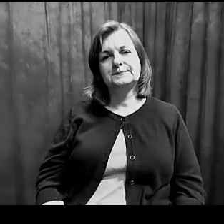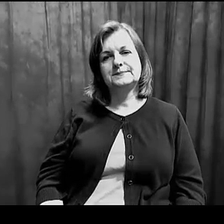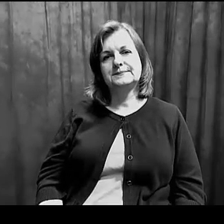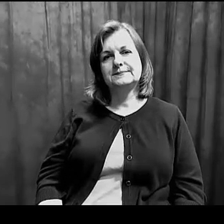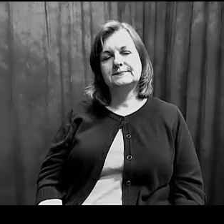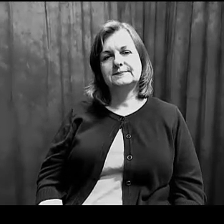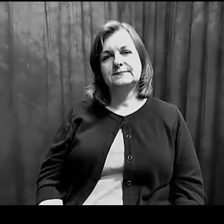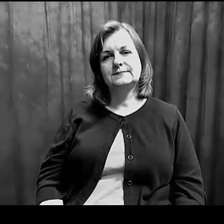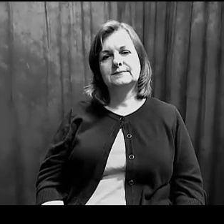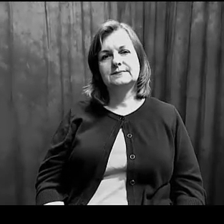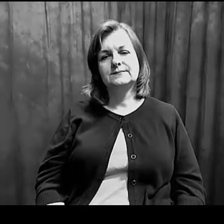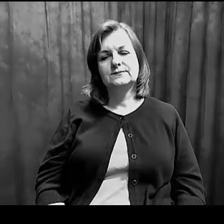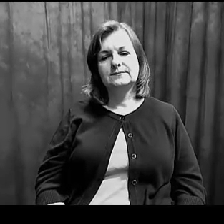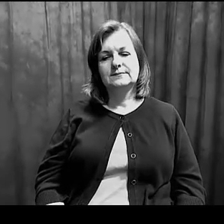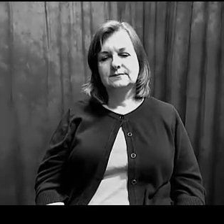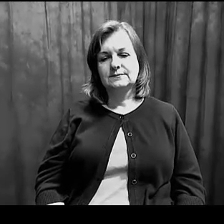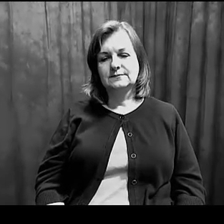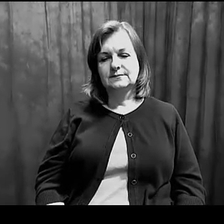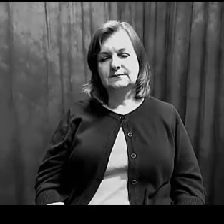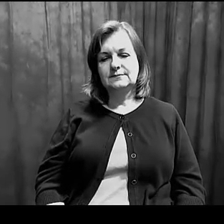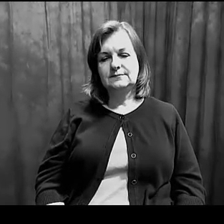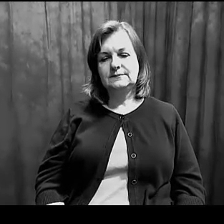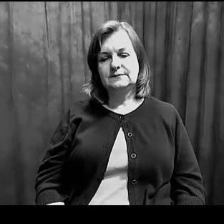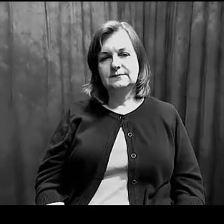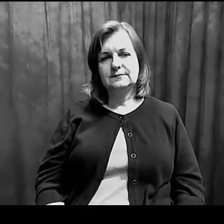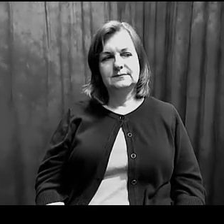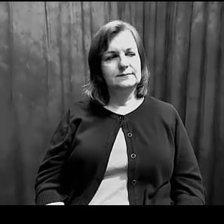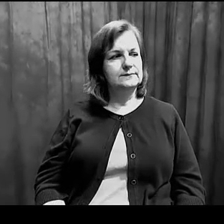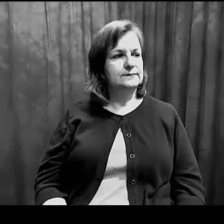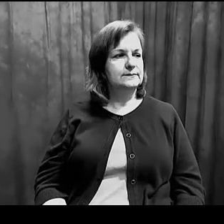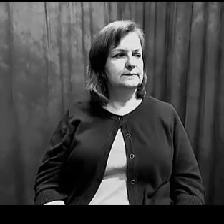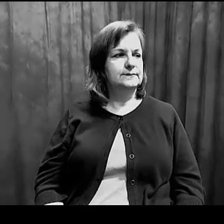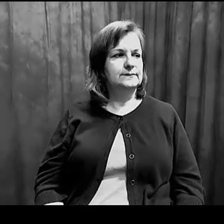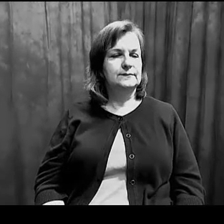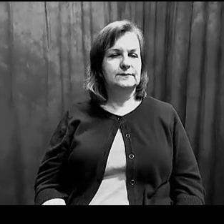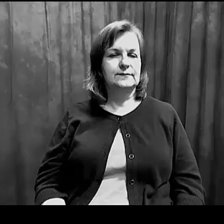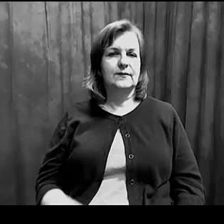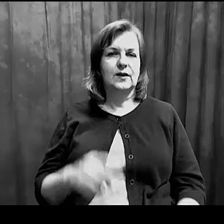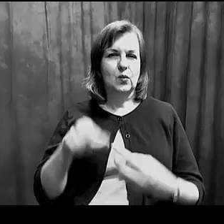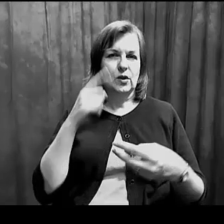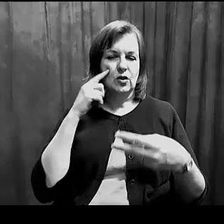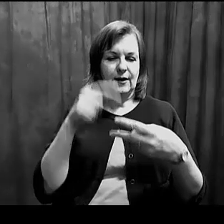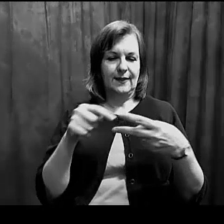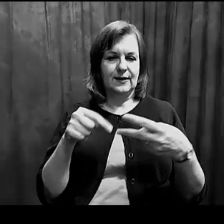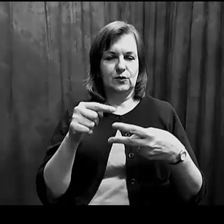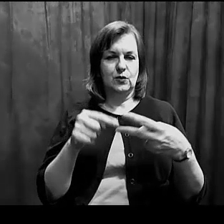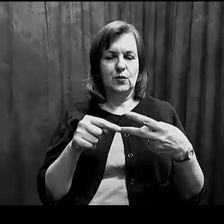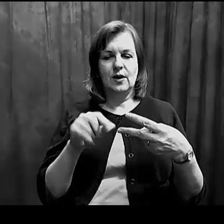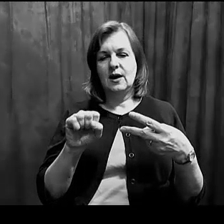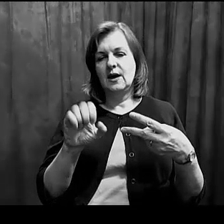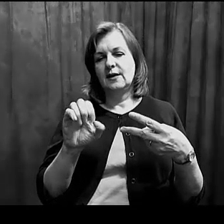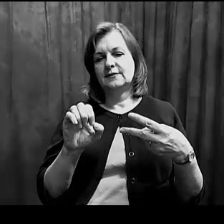that is actually dissolved so when we look at these guys